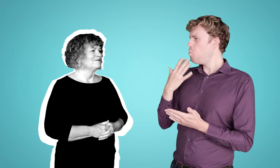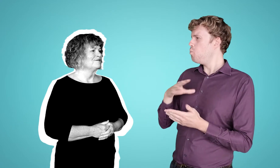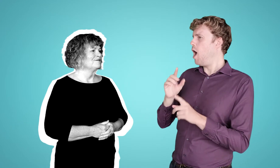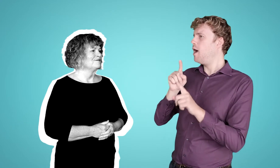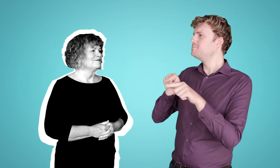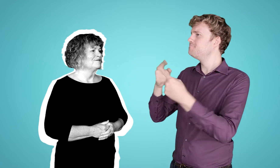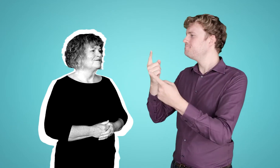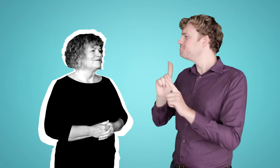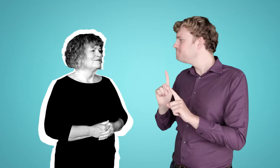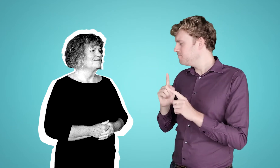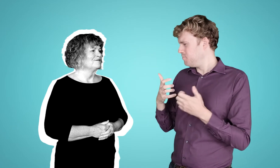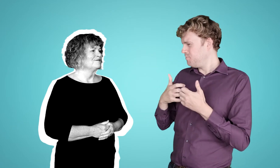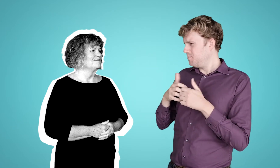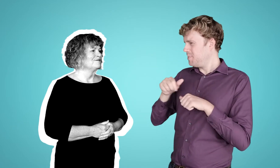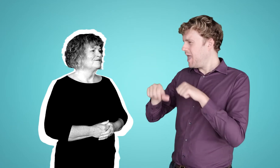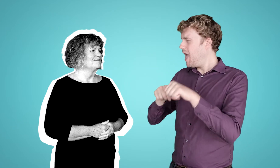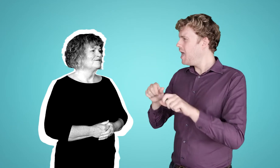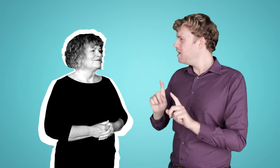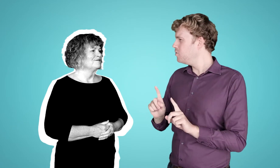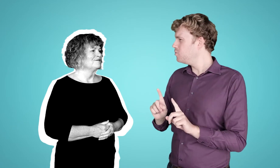What can I do?